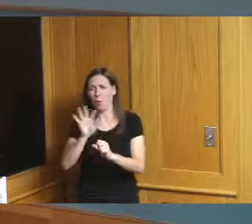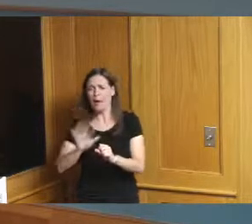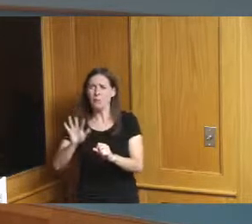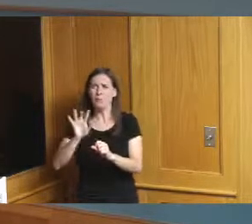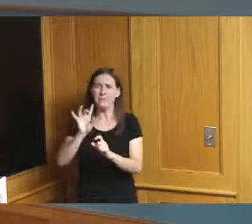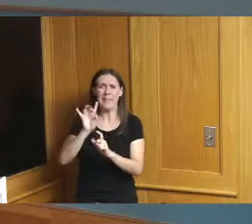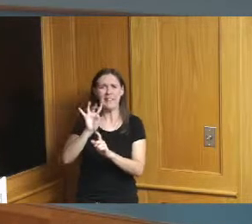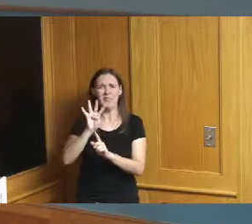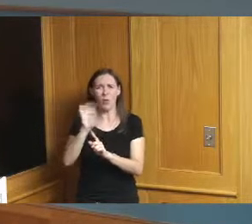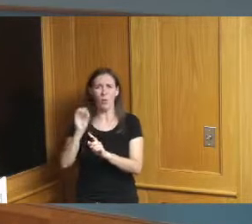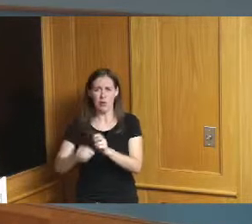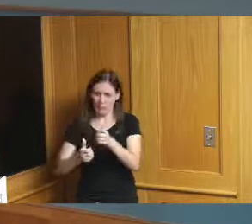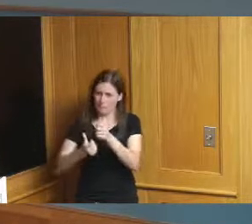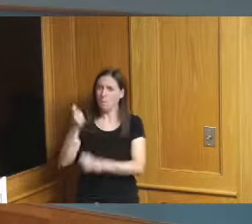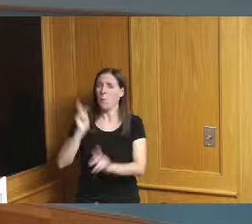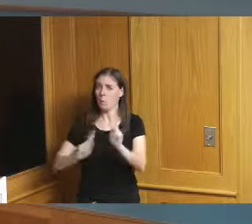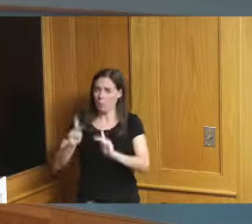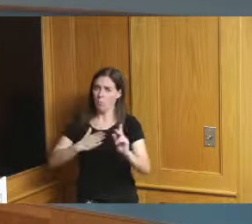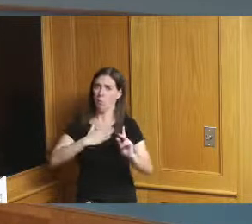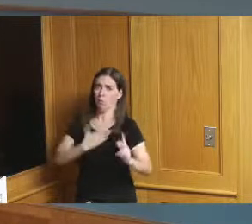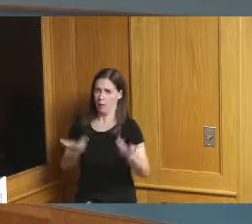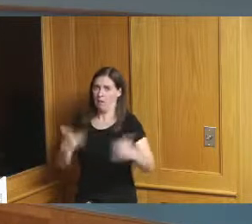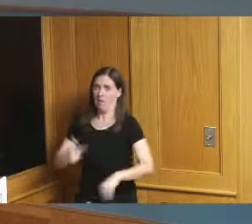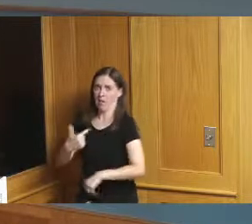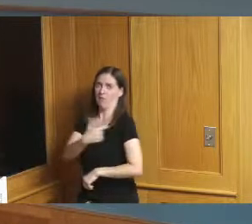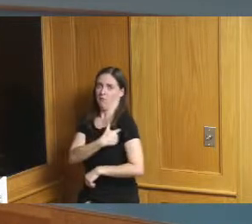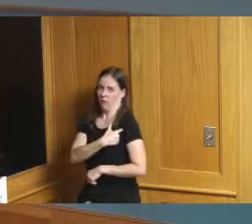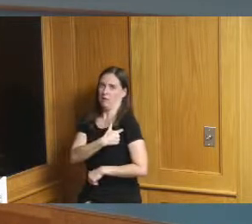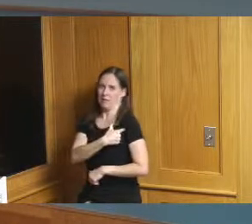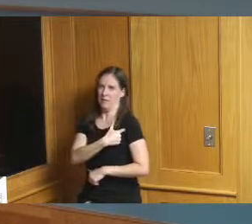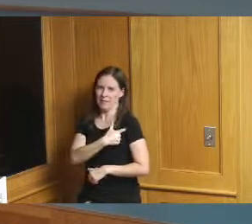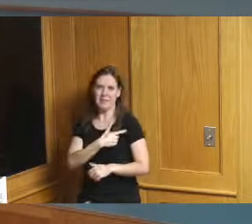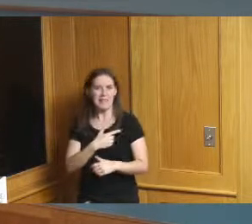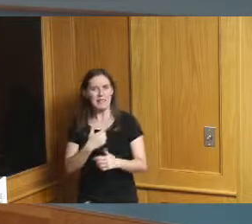percent of that population has been vaccinated which is most likely attributed to why that line